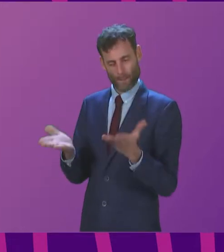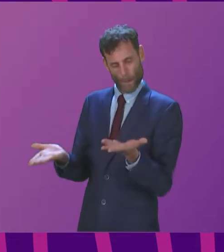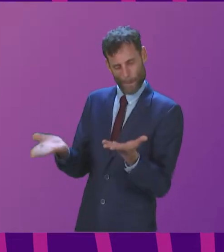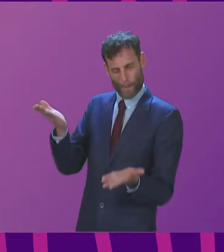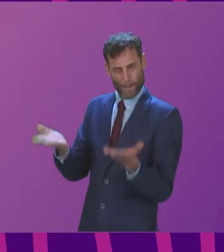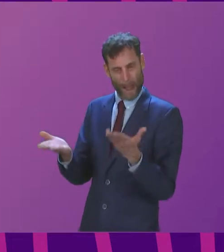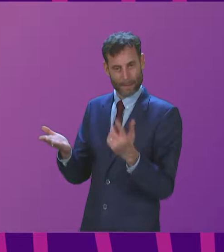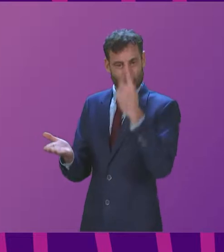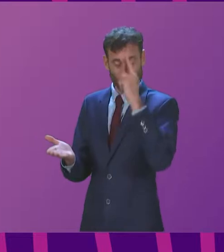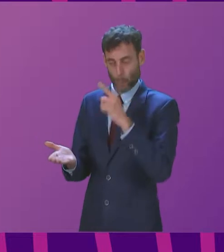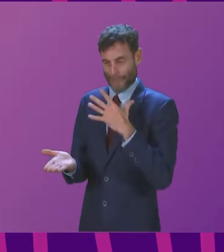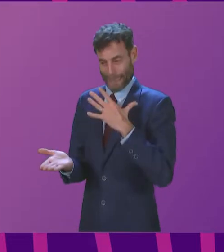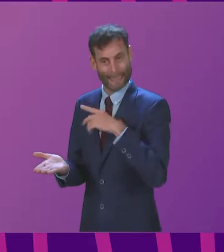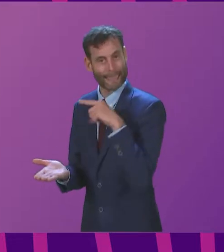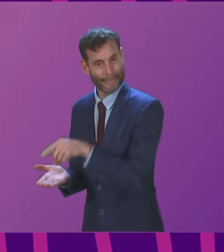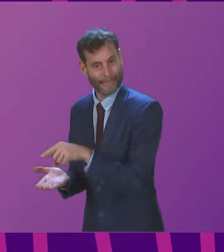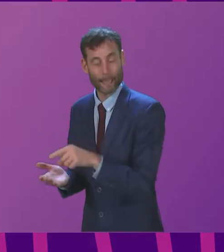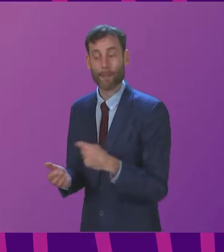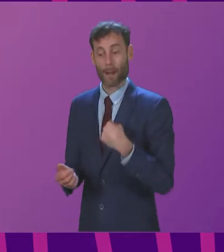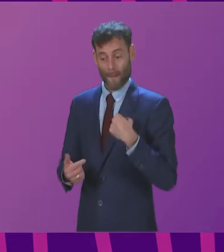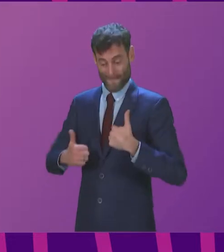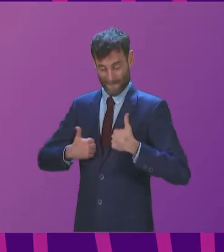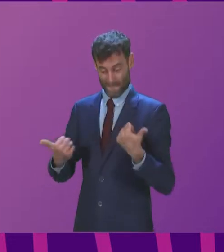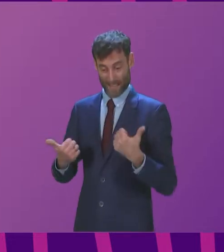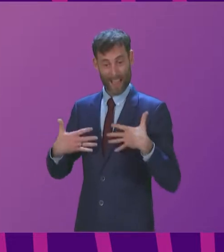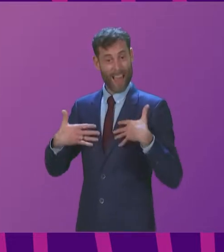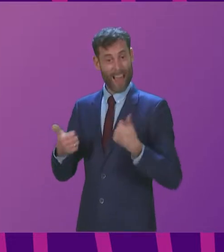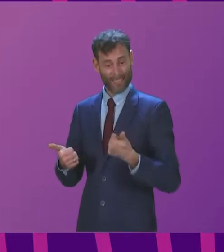For those of us who are fit, healthy and relatively young, it is worth bearing in mind